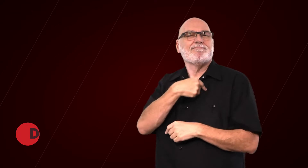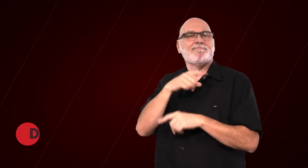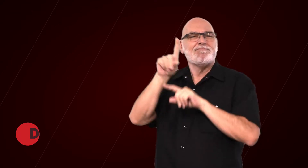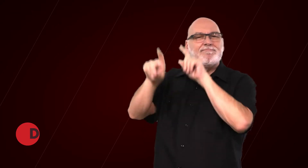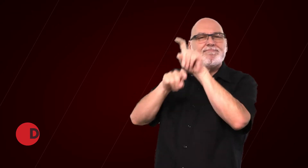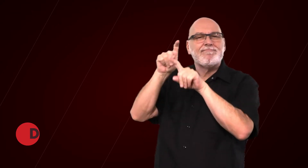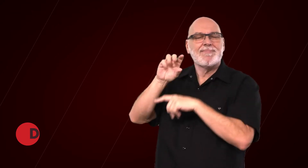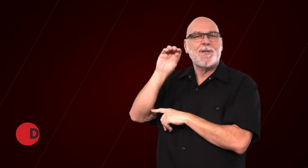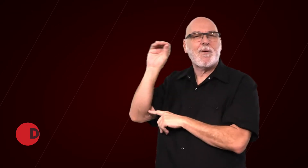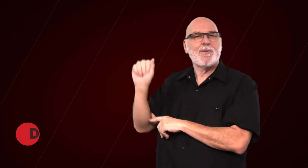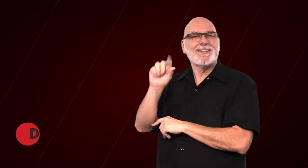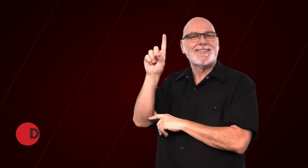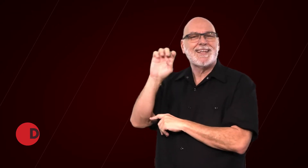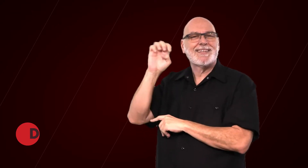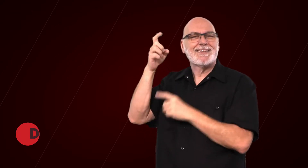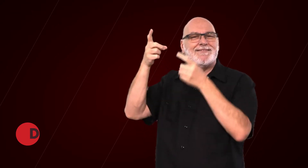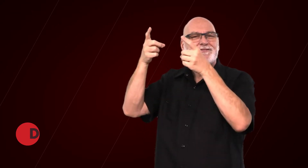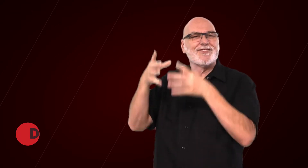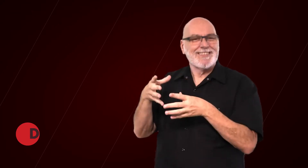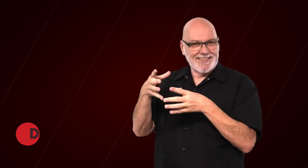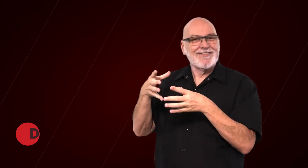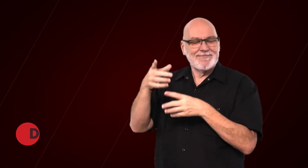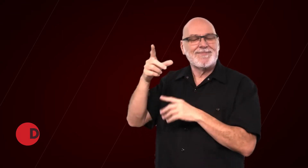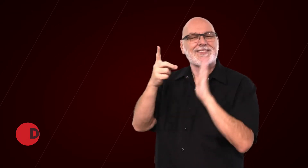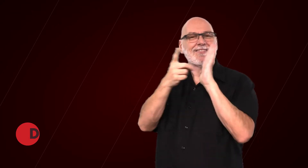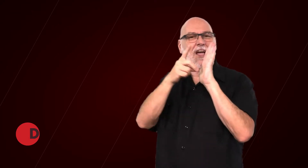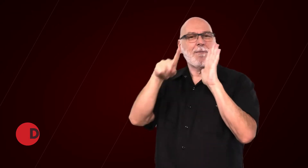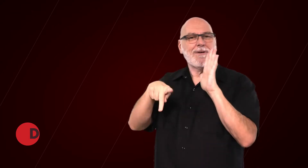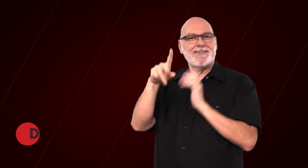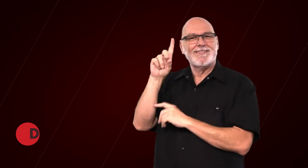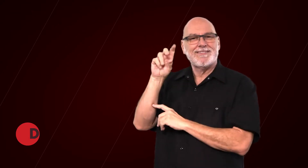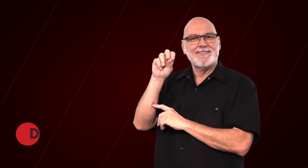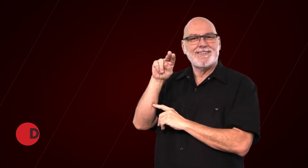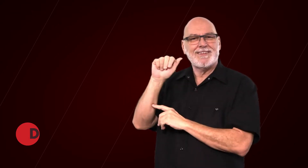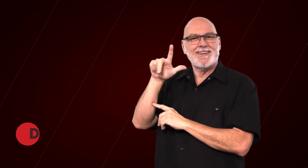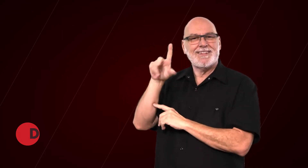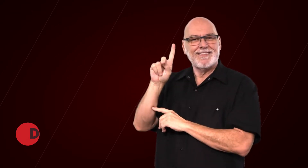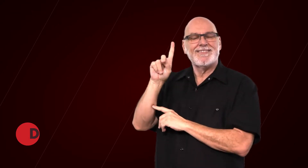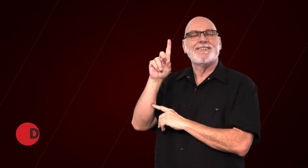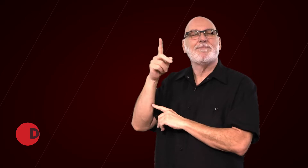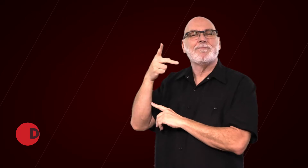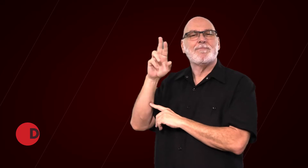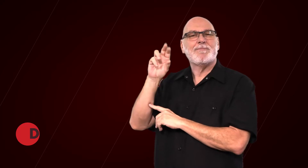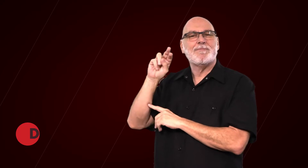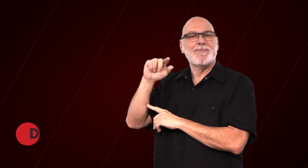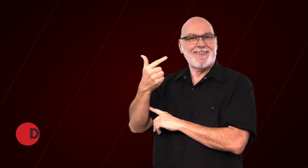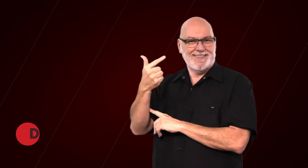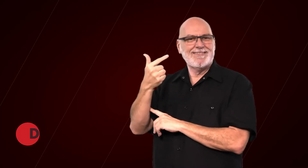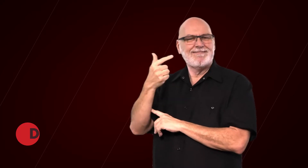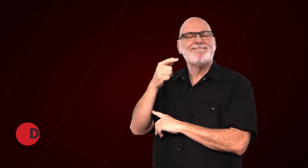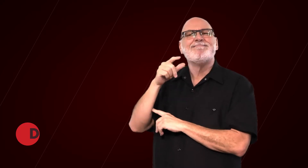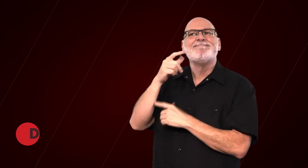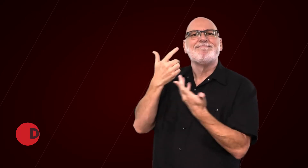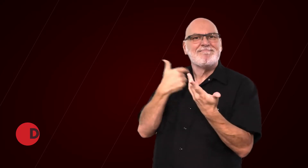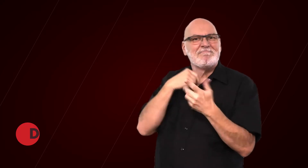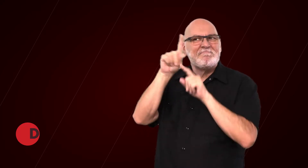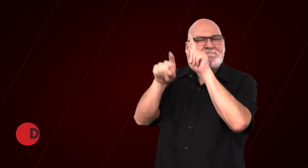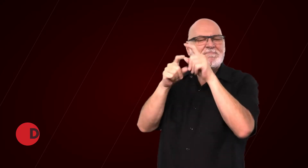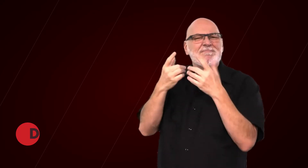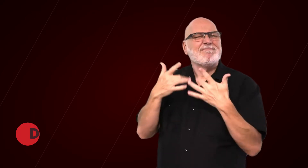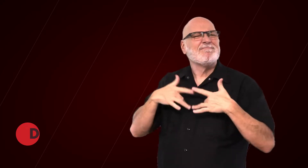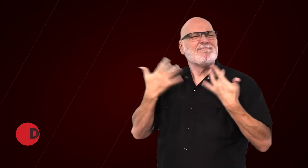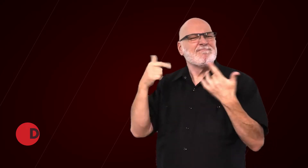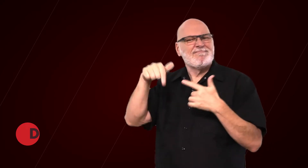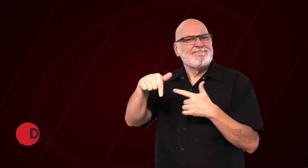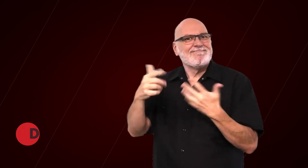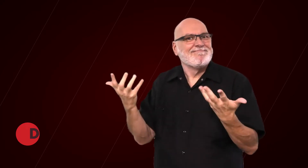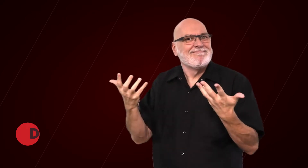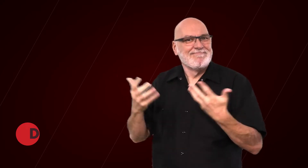I asked OAD executive director Donald Prong what this is about?